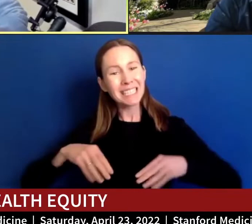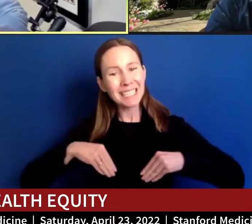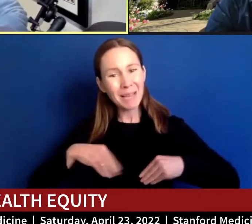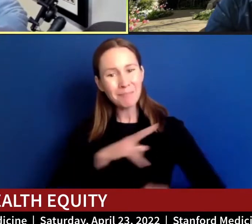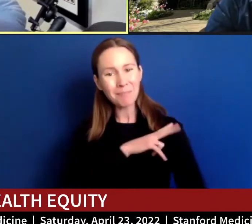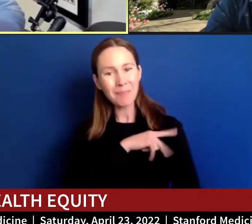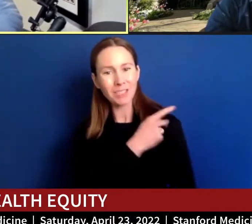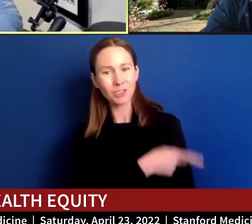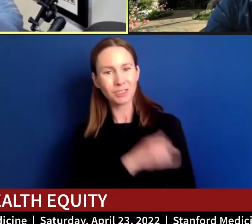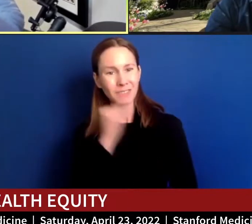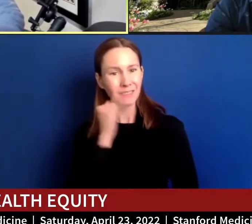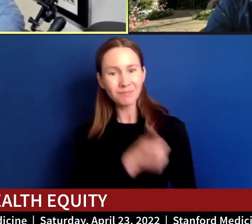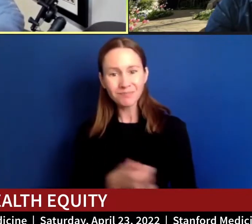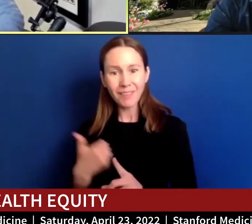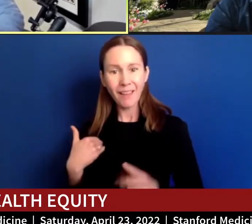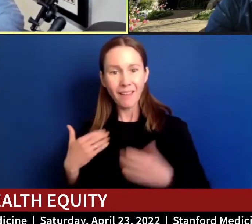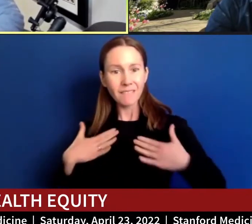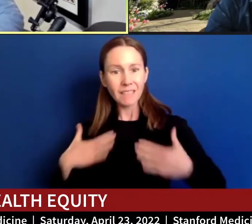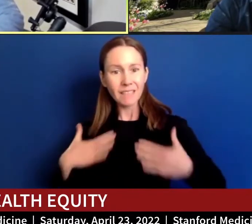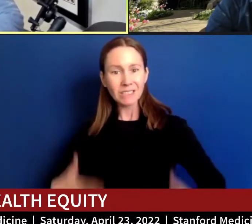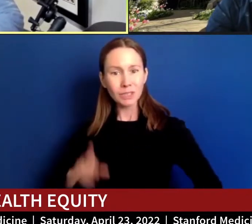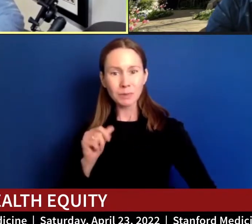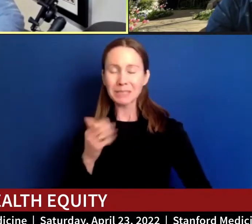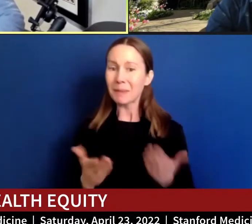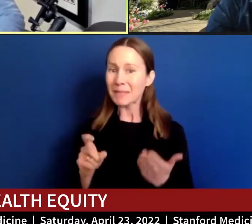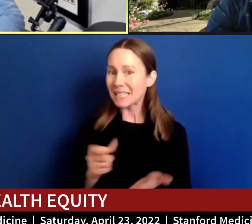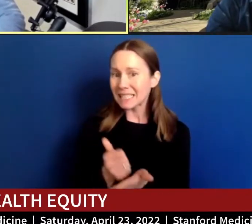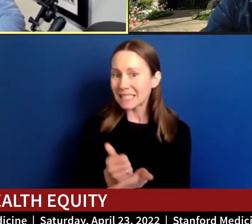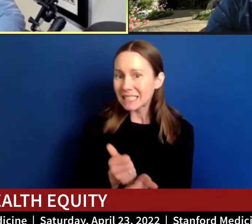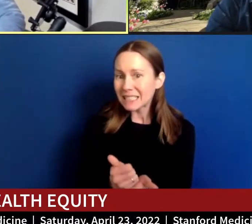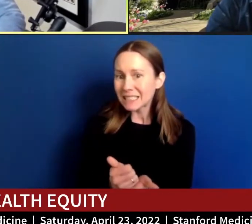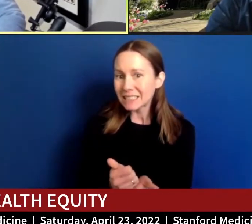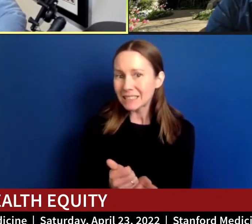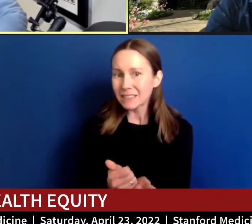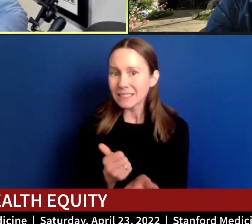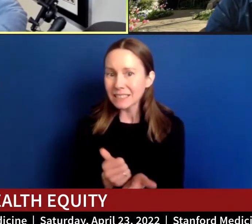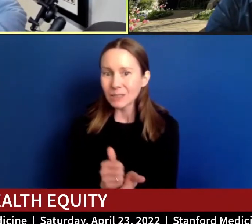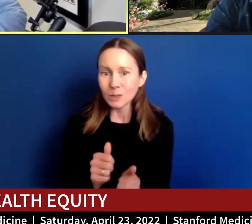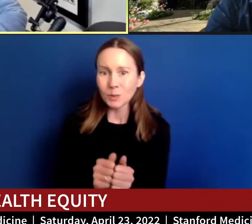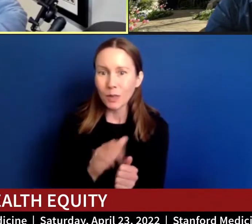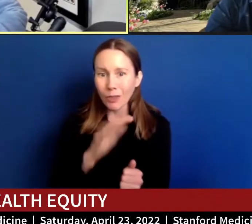disabilities that may need some assistance with activities of daily living. The dirty secret is,